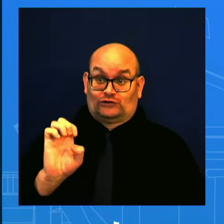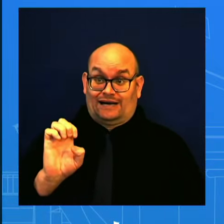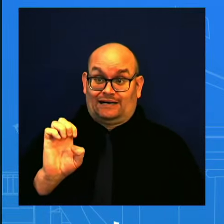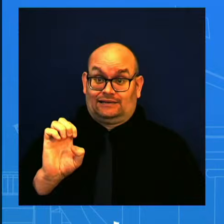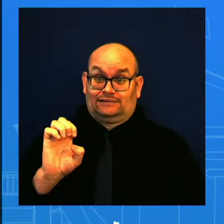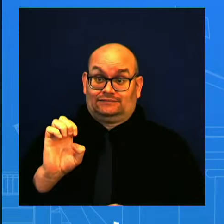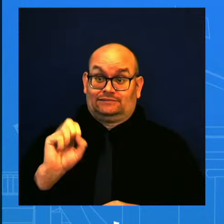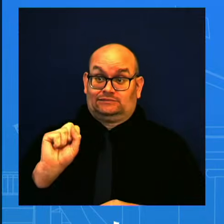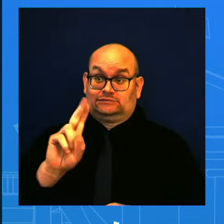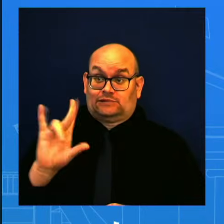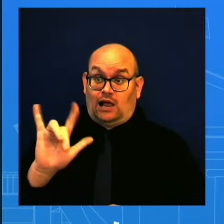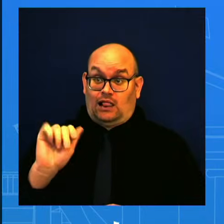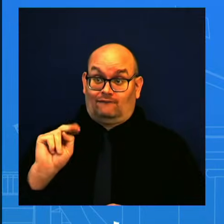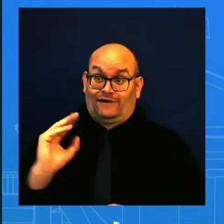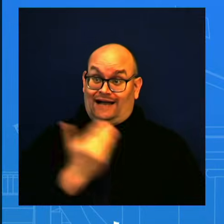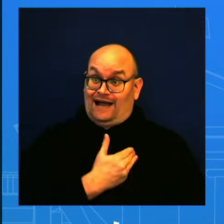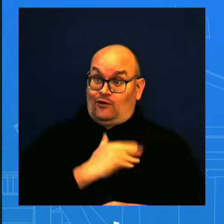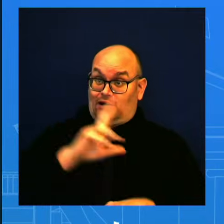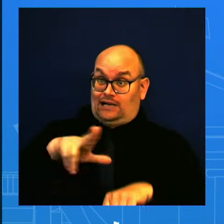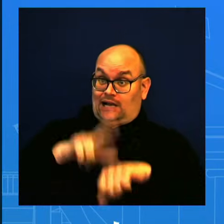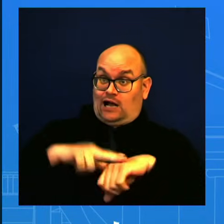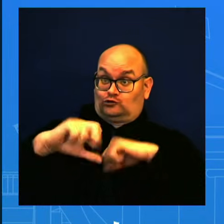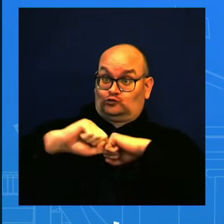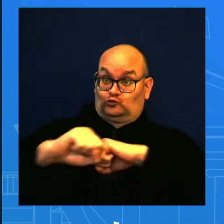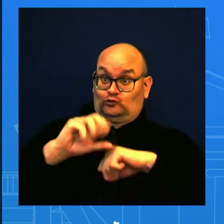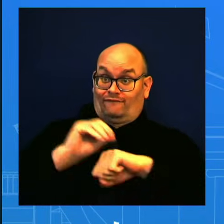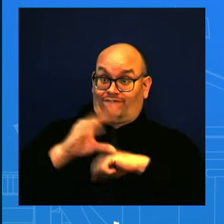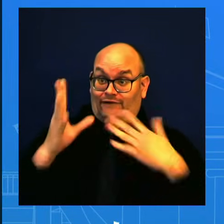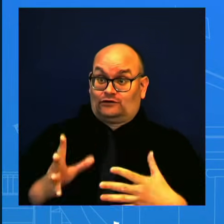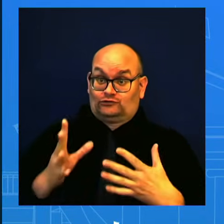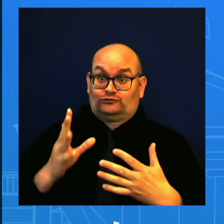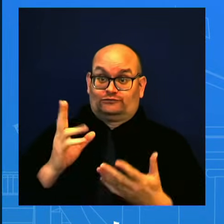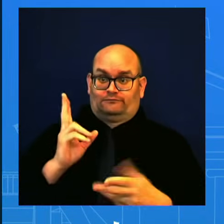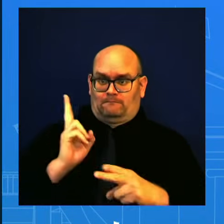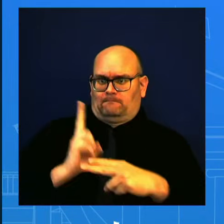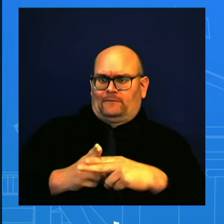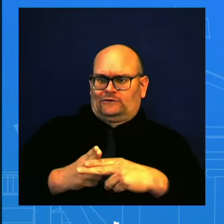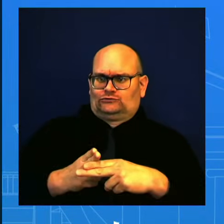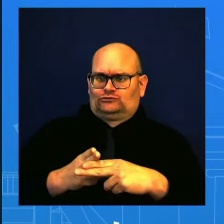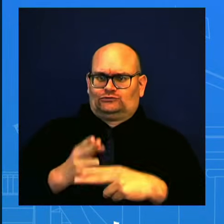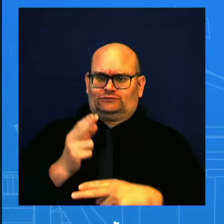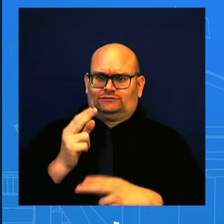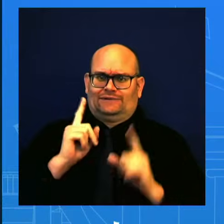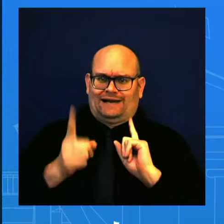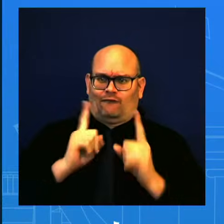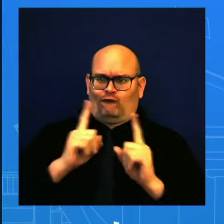Unemployment, while up from 50-year lows, is still low at 4.3 percent, and that's important.